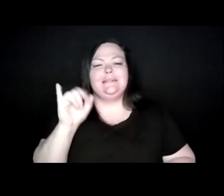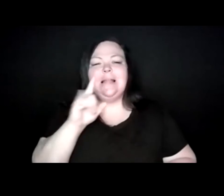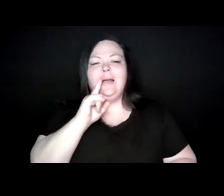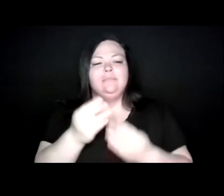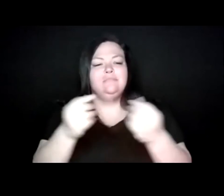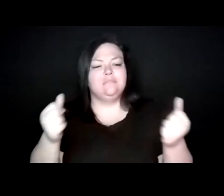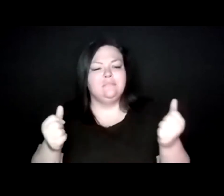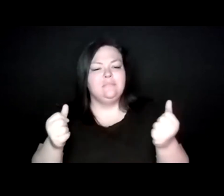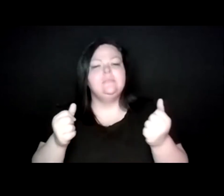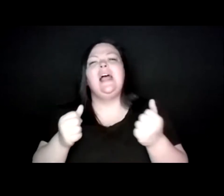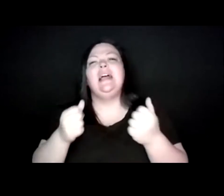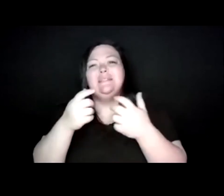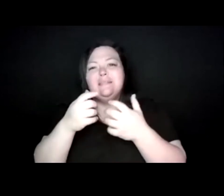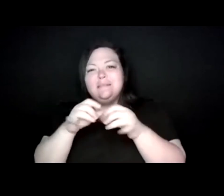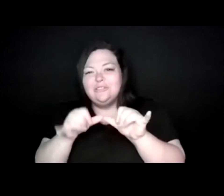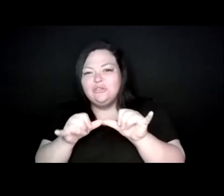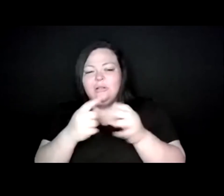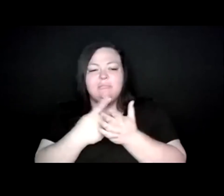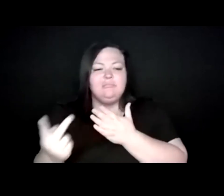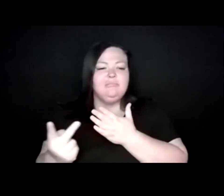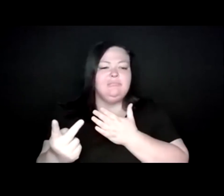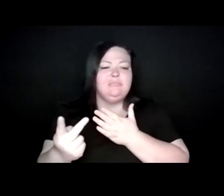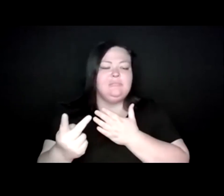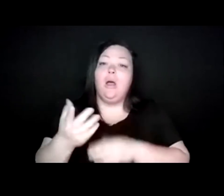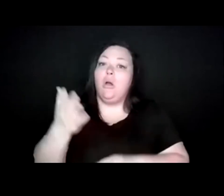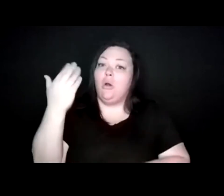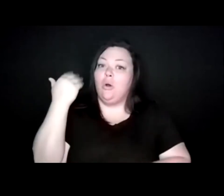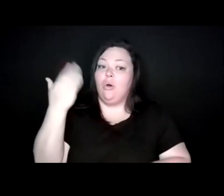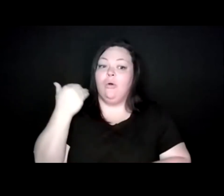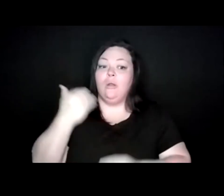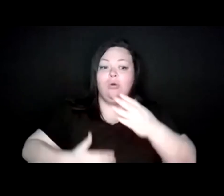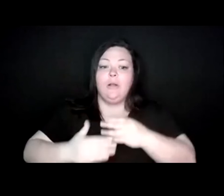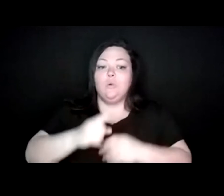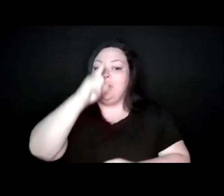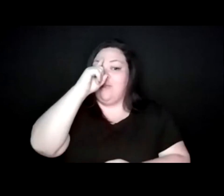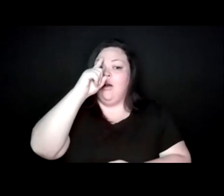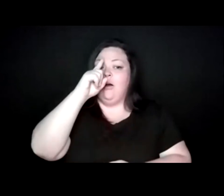An engineered failure./ Early automata were considered miracles,//